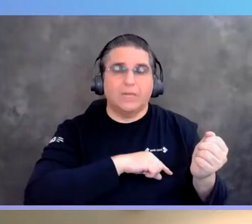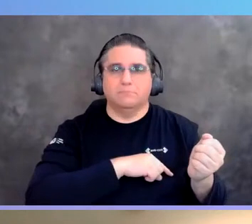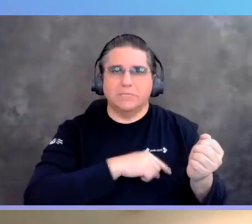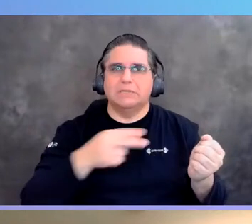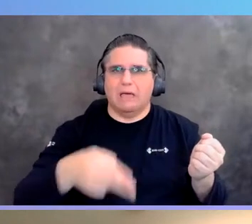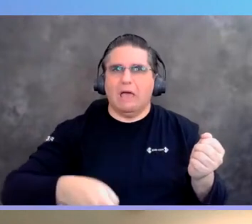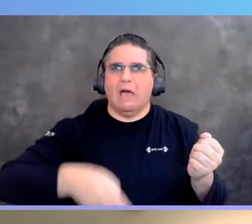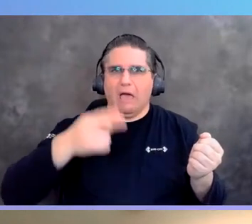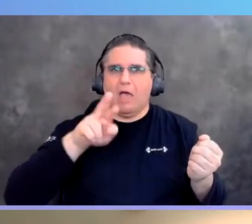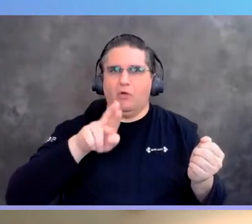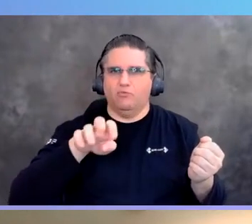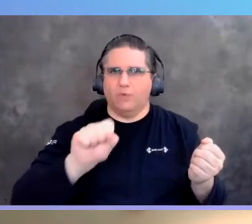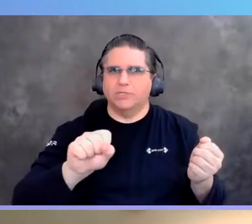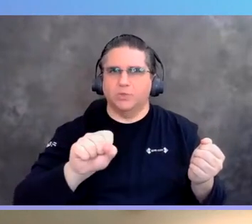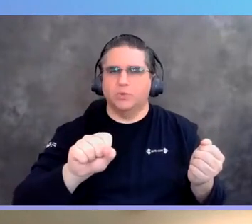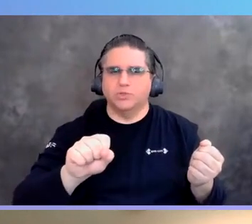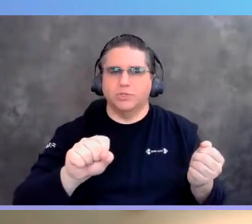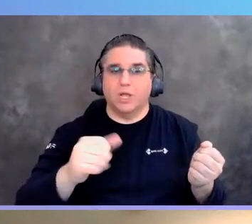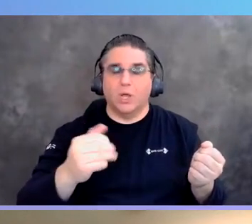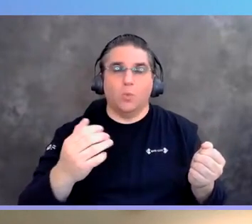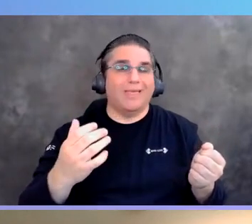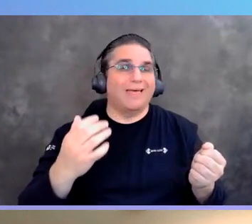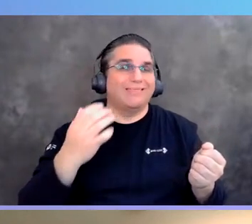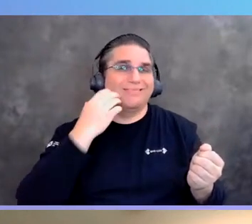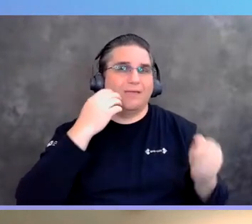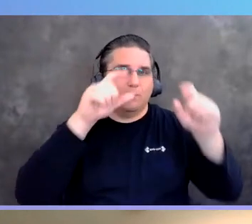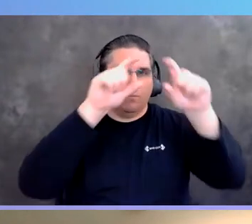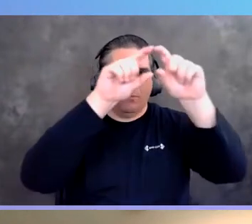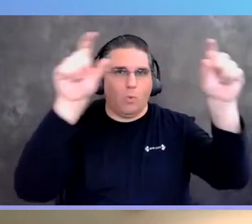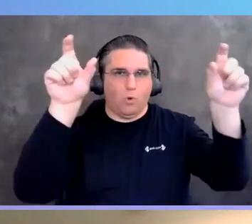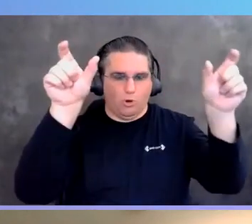resolution, uh, with a thick border. And then that is, uh, so